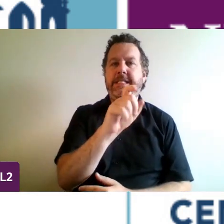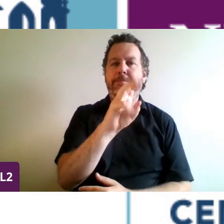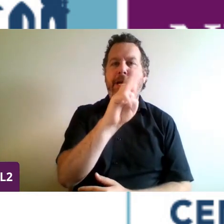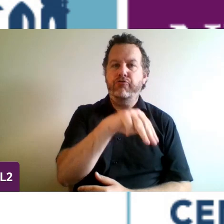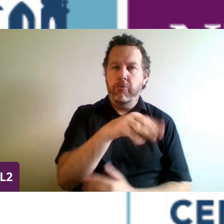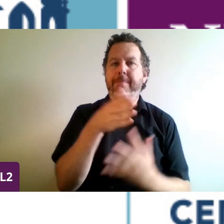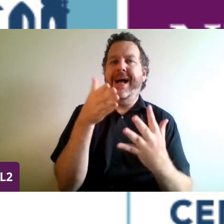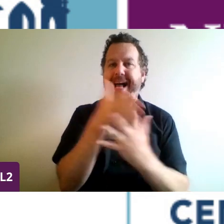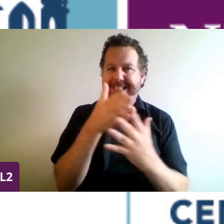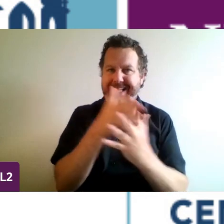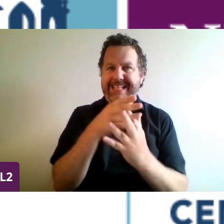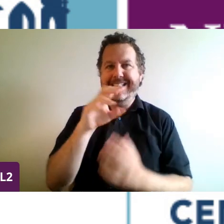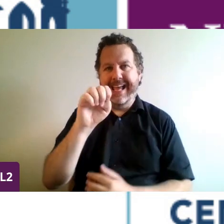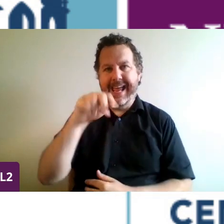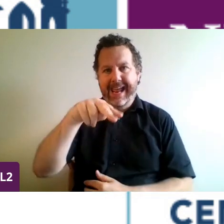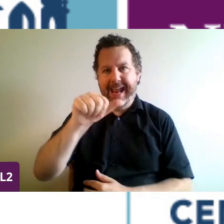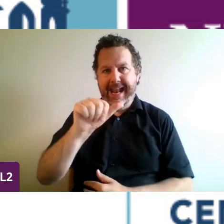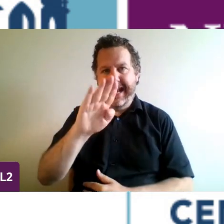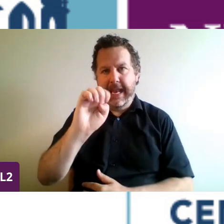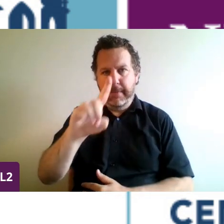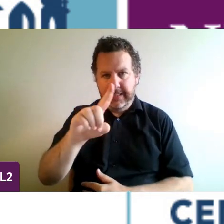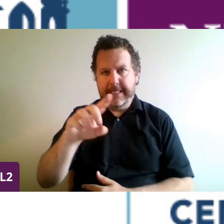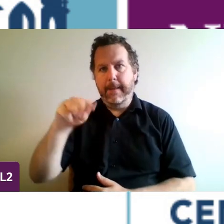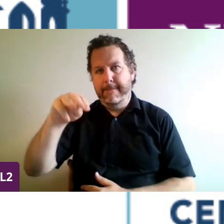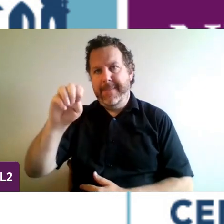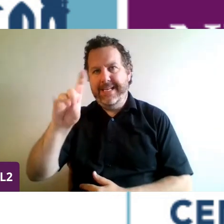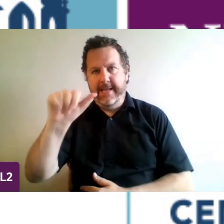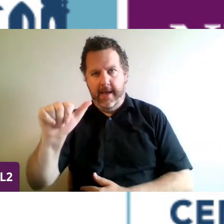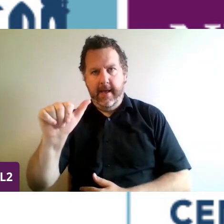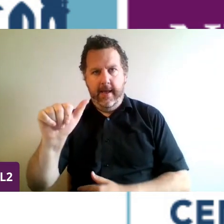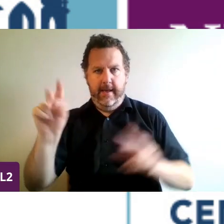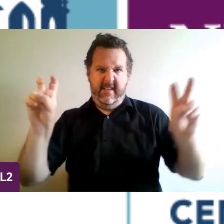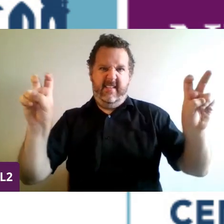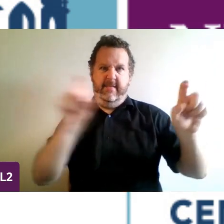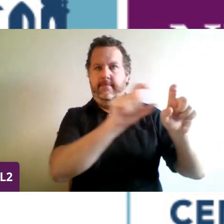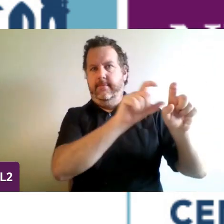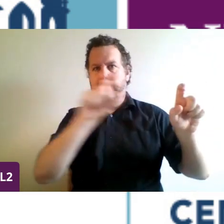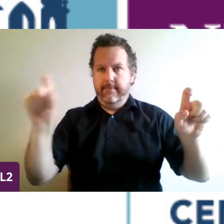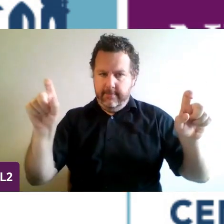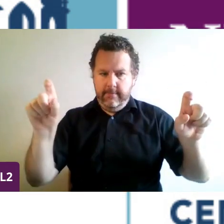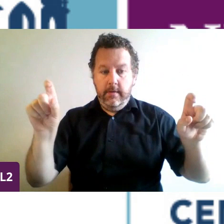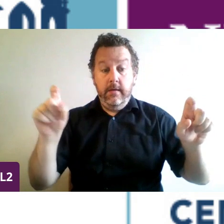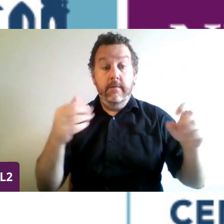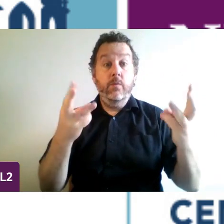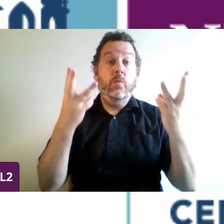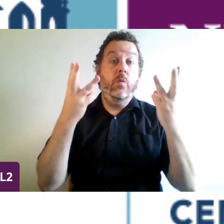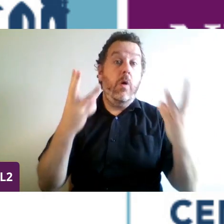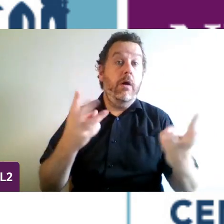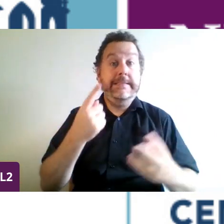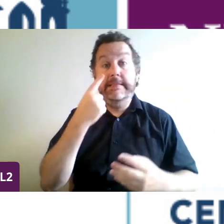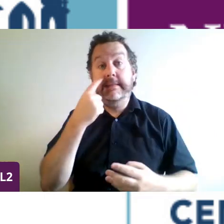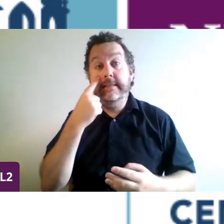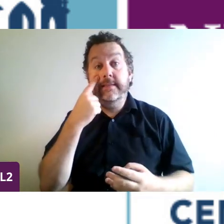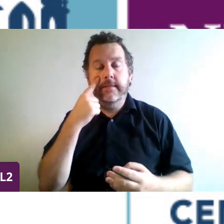wants to check it out I downloaded it living here in Germany.